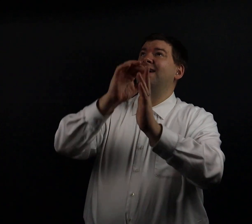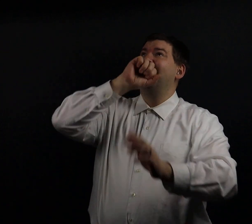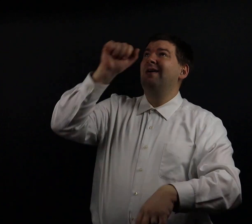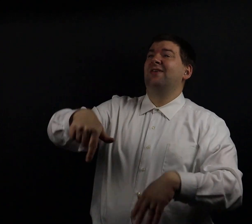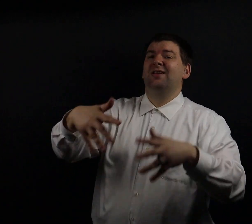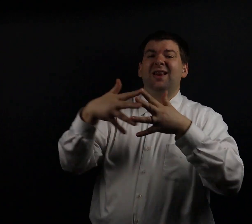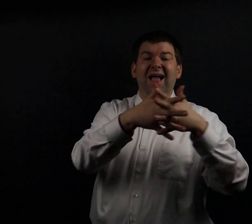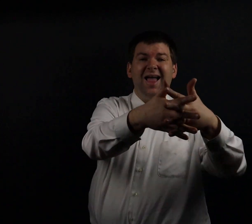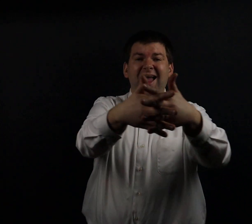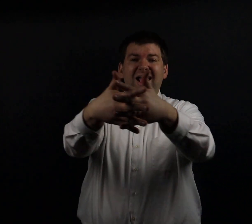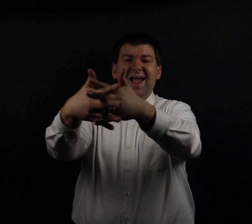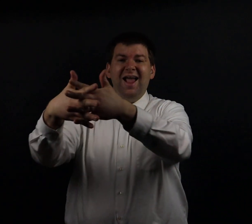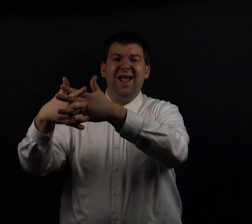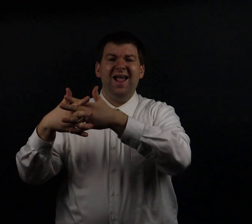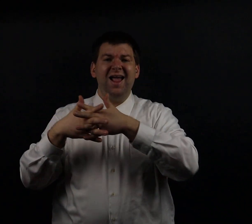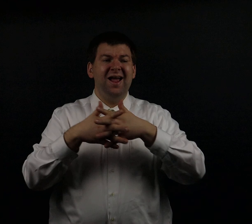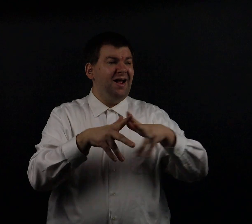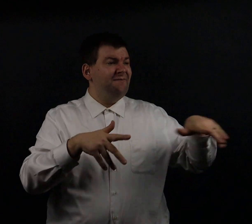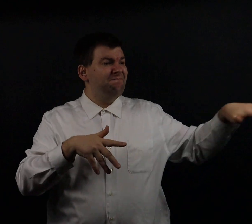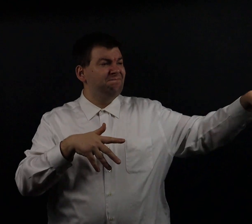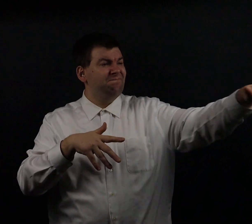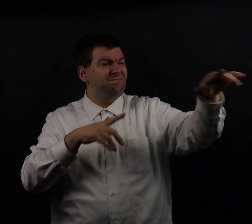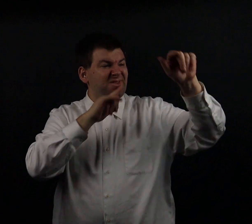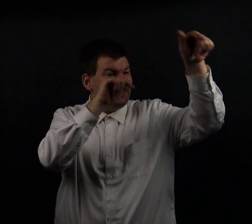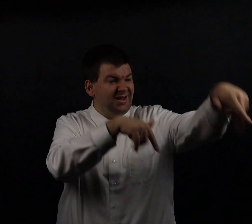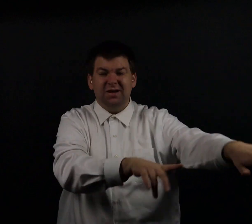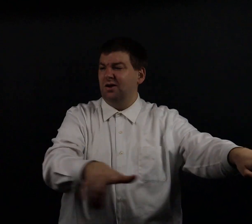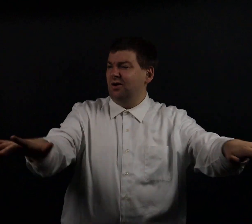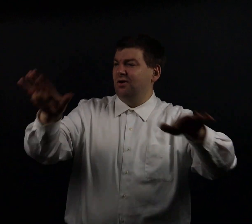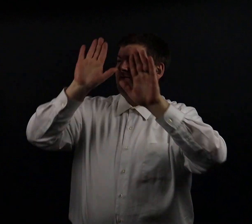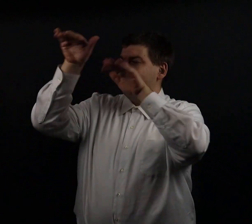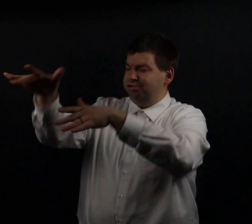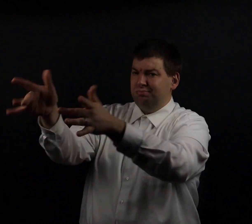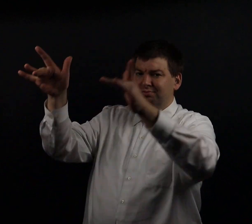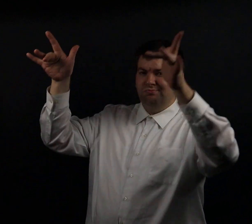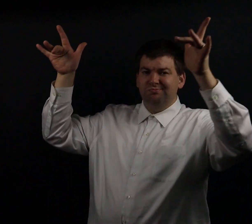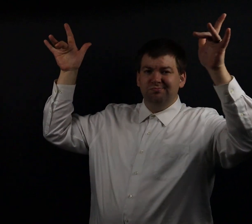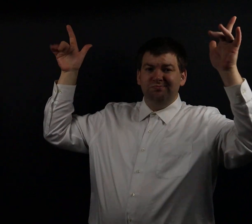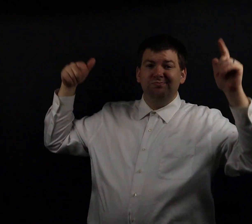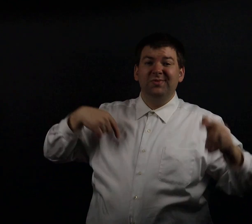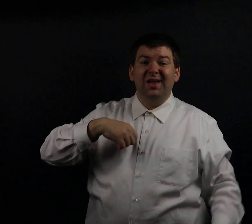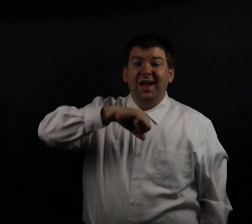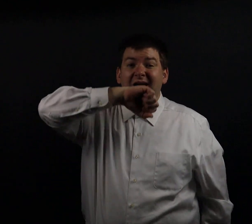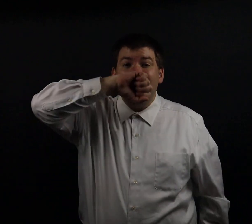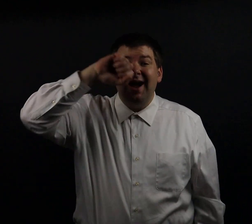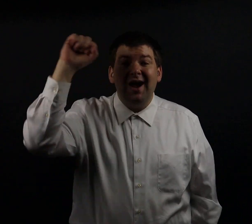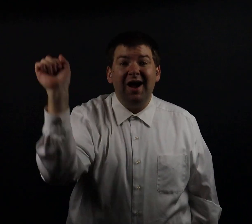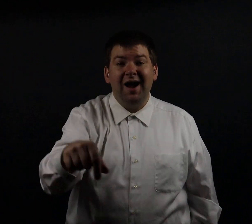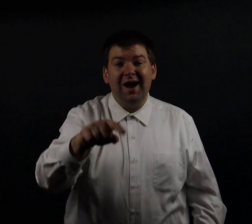I love this land, from sea to shining sea.